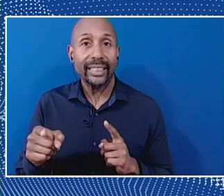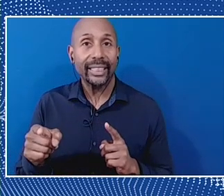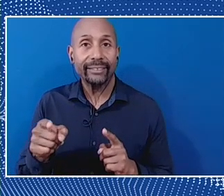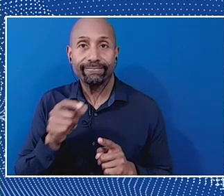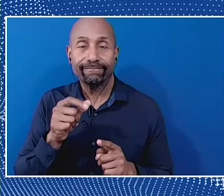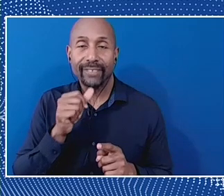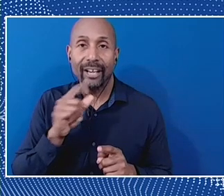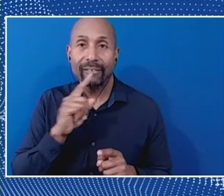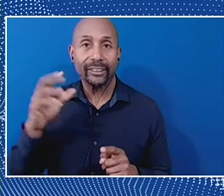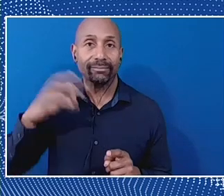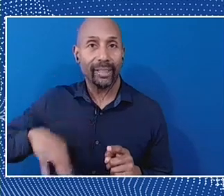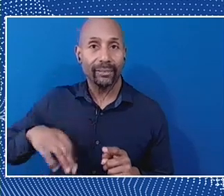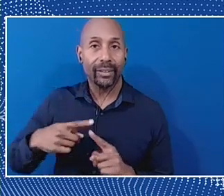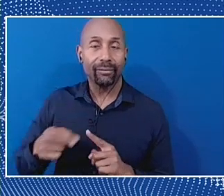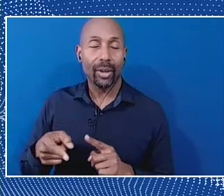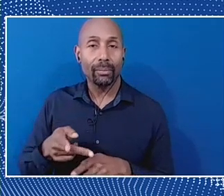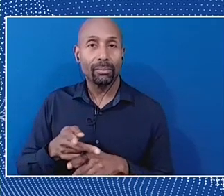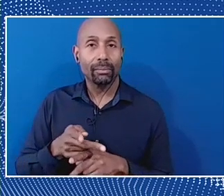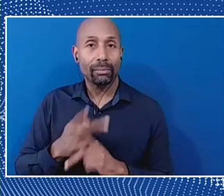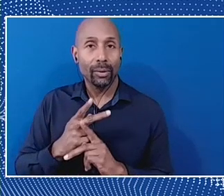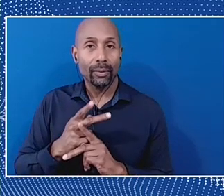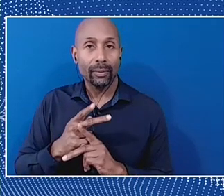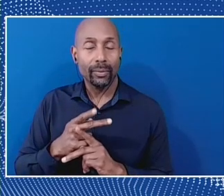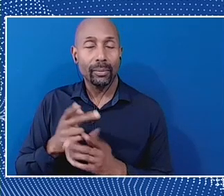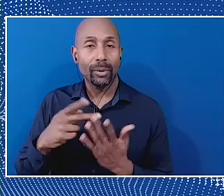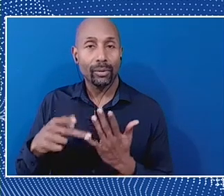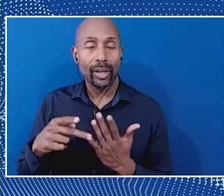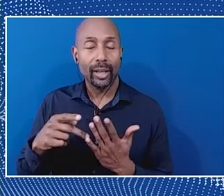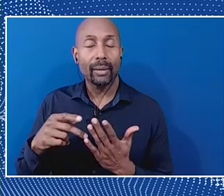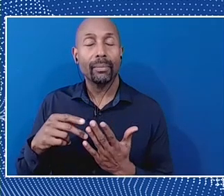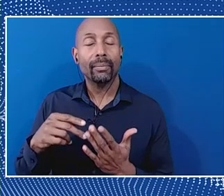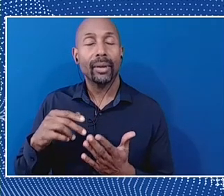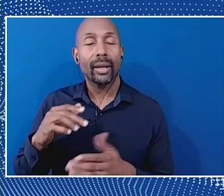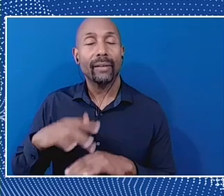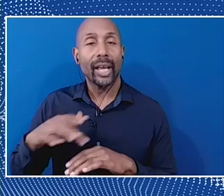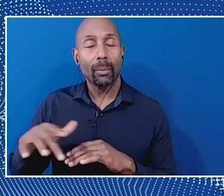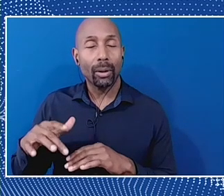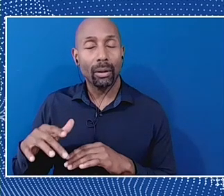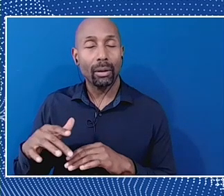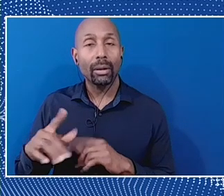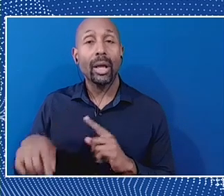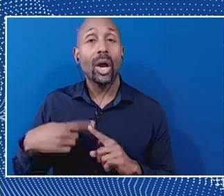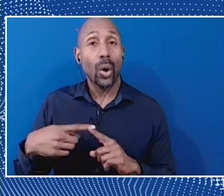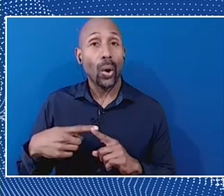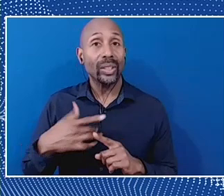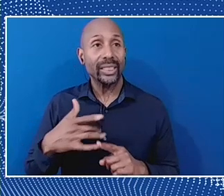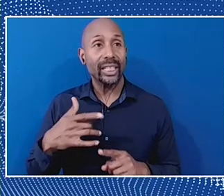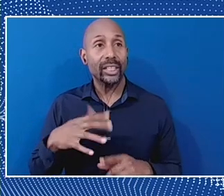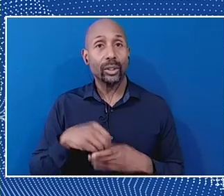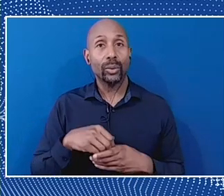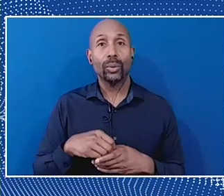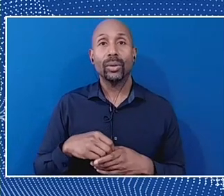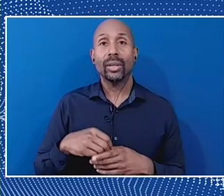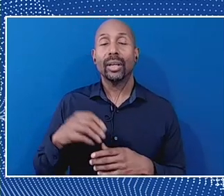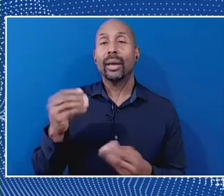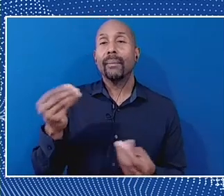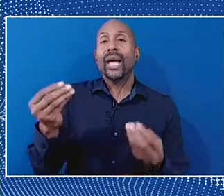Hardship in this conversation seems to only include monetary means and is excluding the emotional toll the pandemic took on healthcare workers.